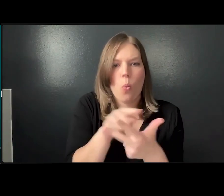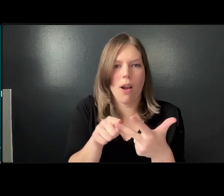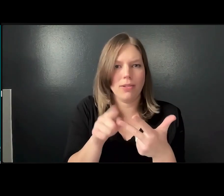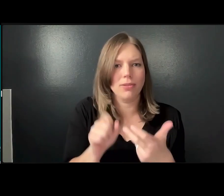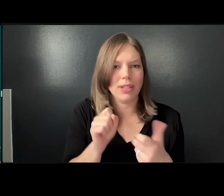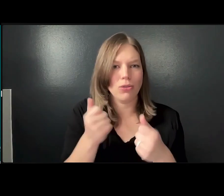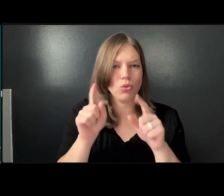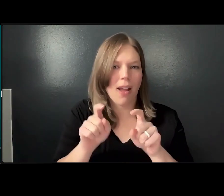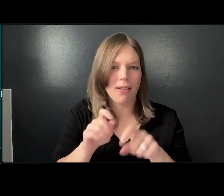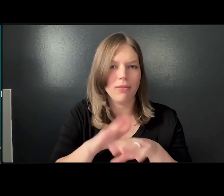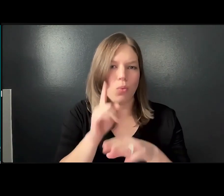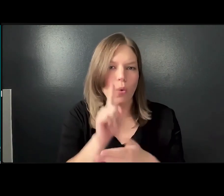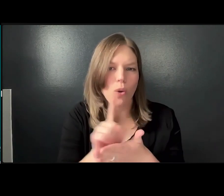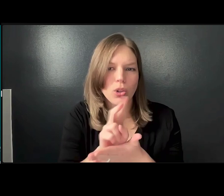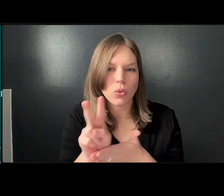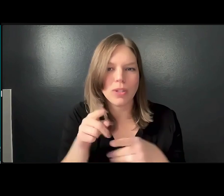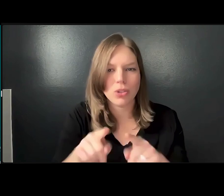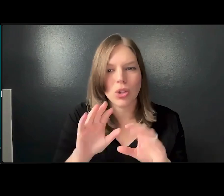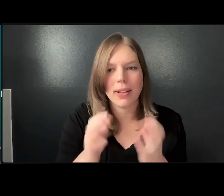And then make a plan to trial that accommodation.